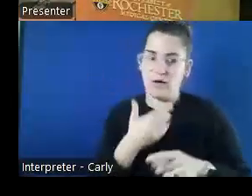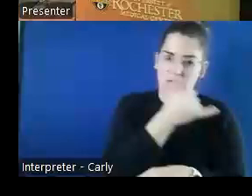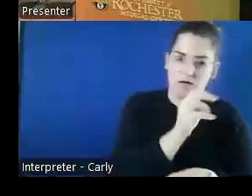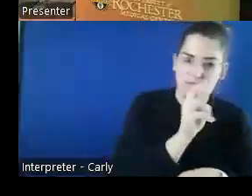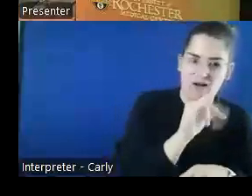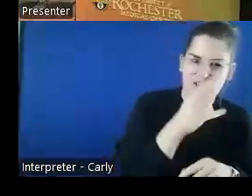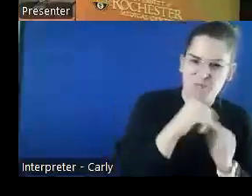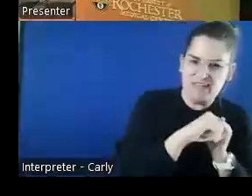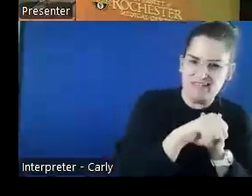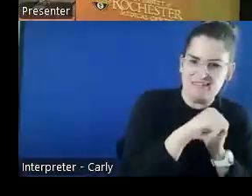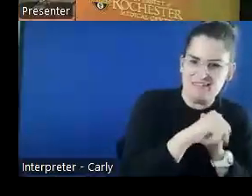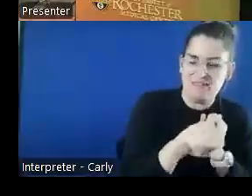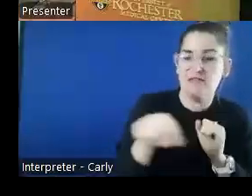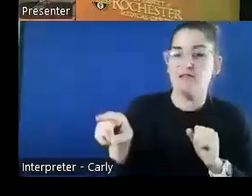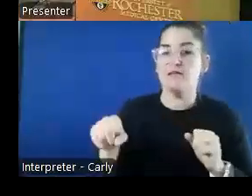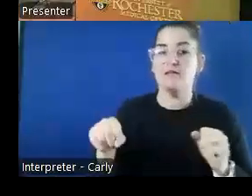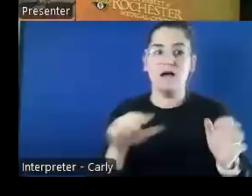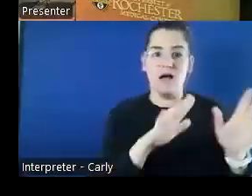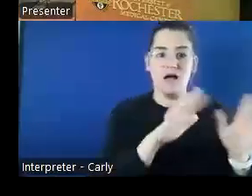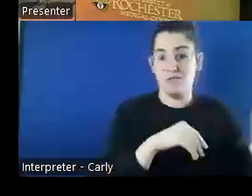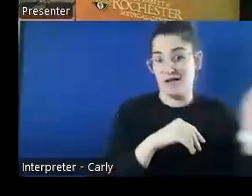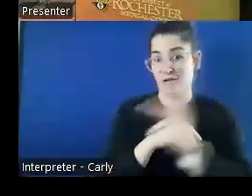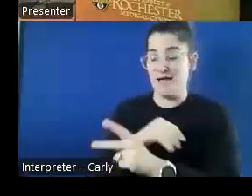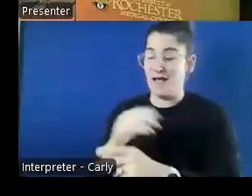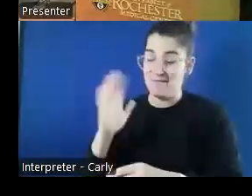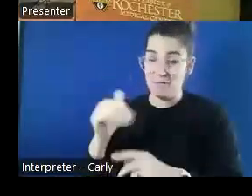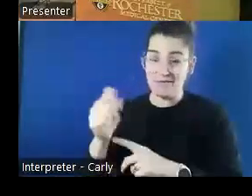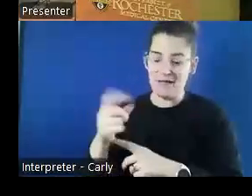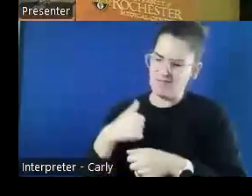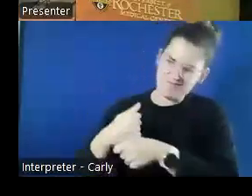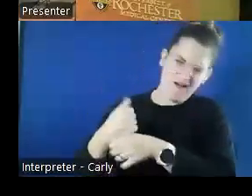got back this patient who was like screaming in my face not 10 minutes ago was like lying very